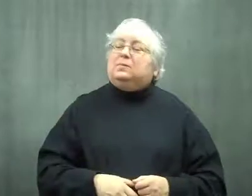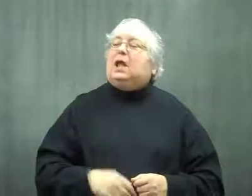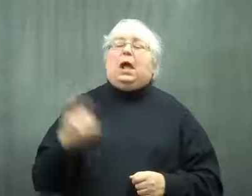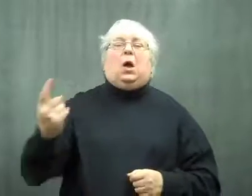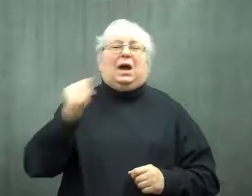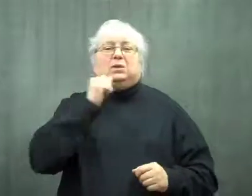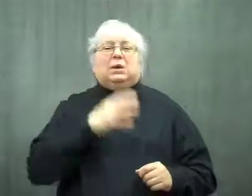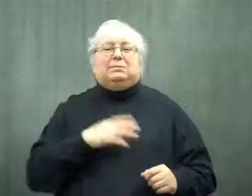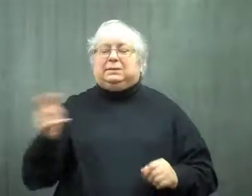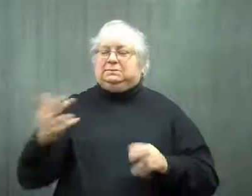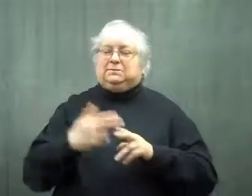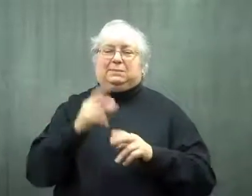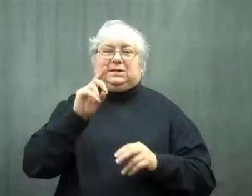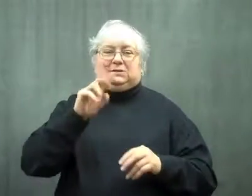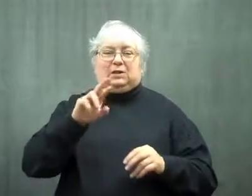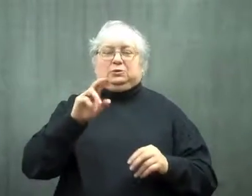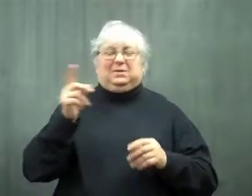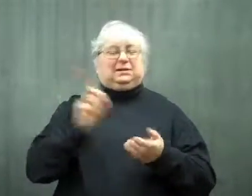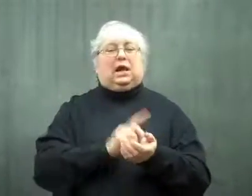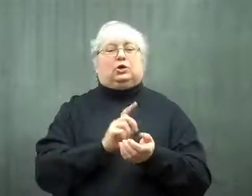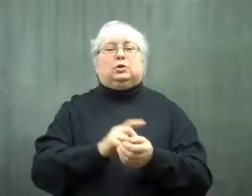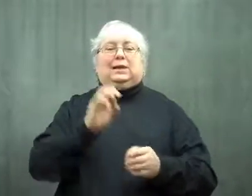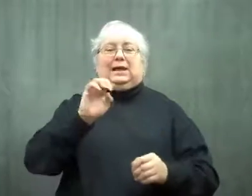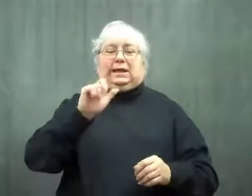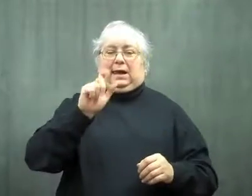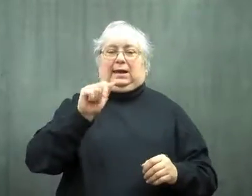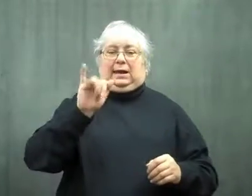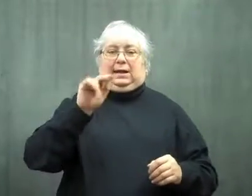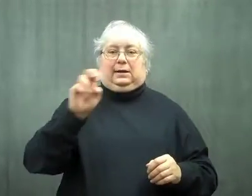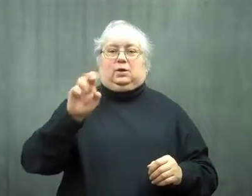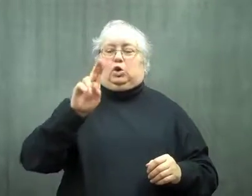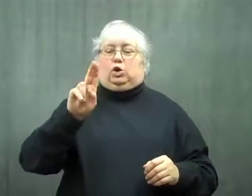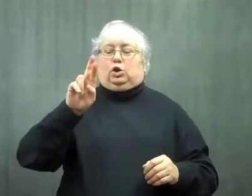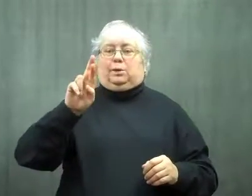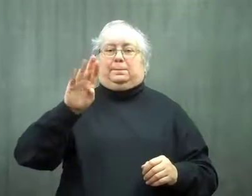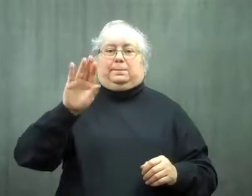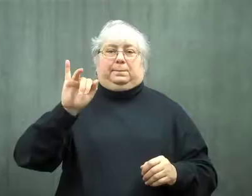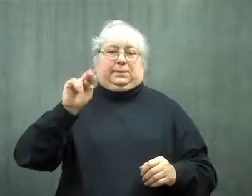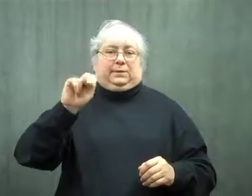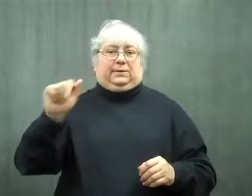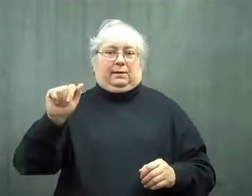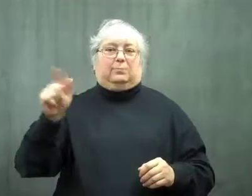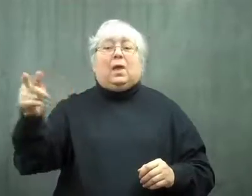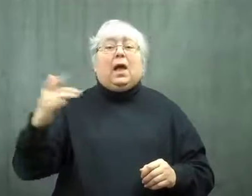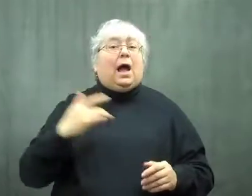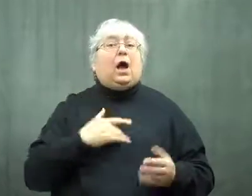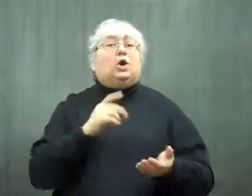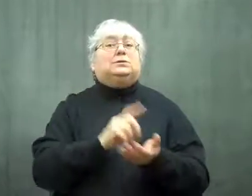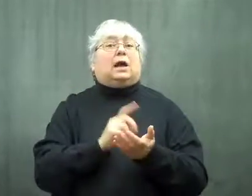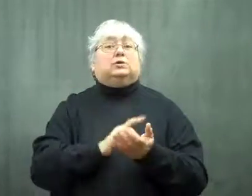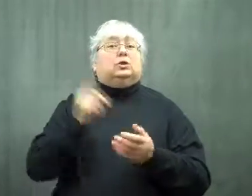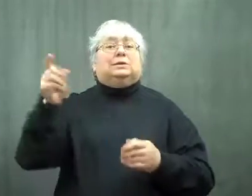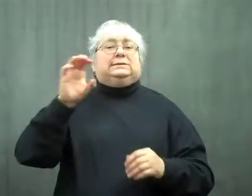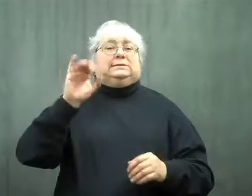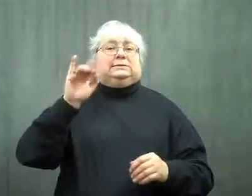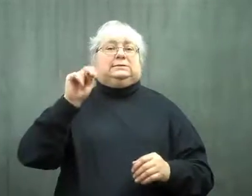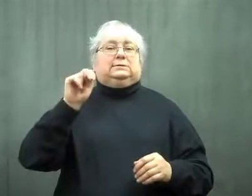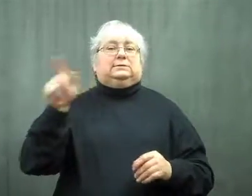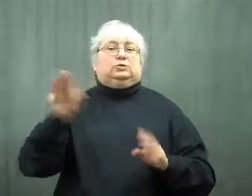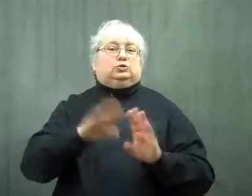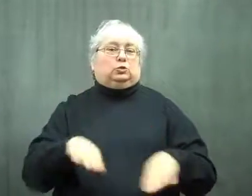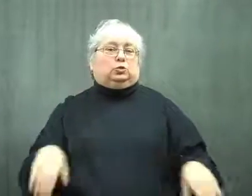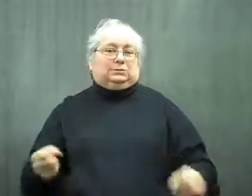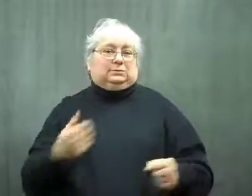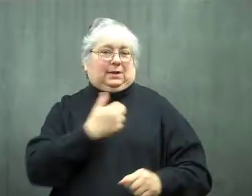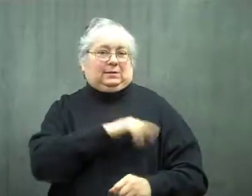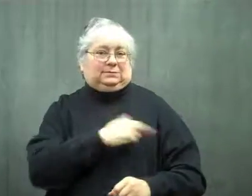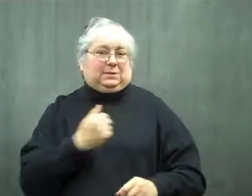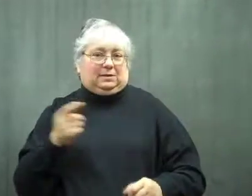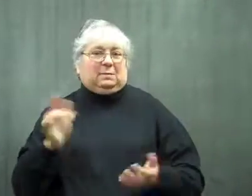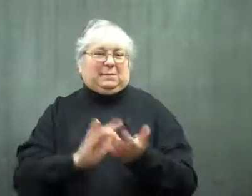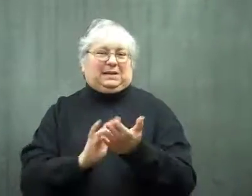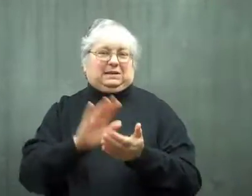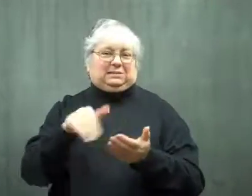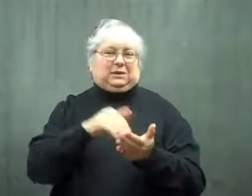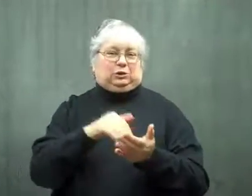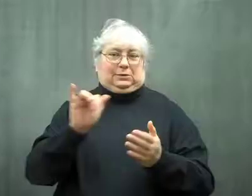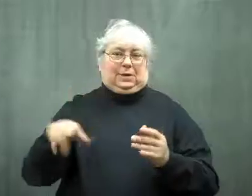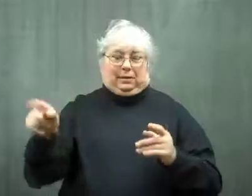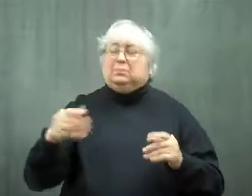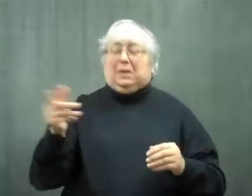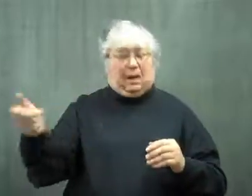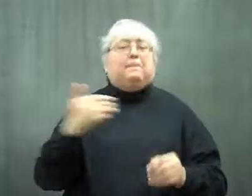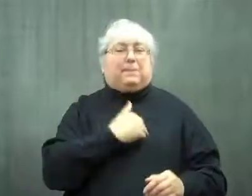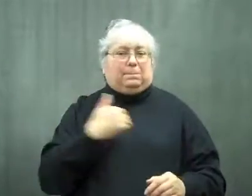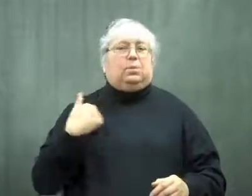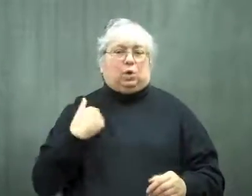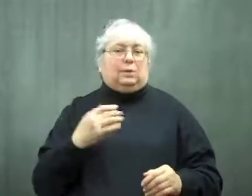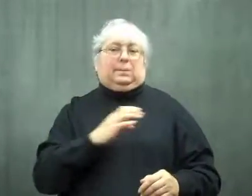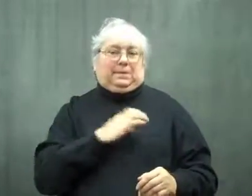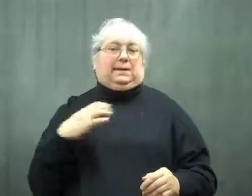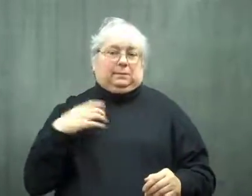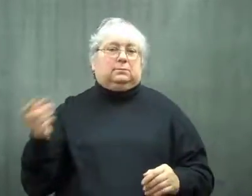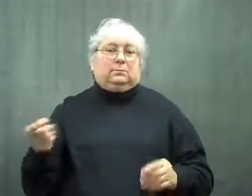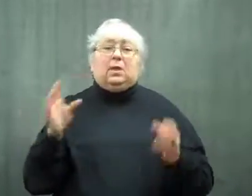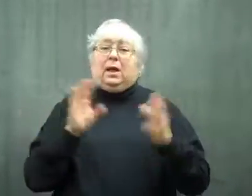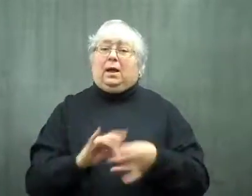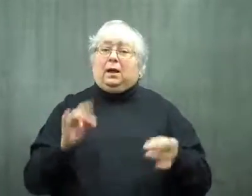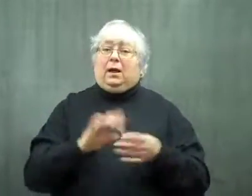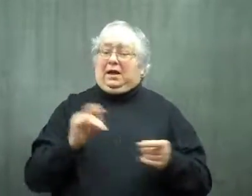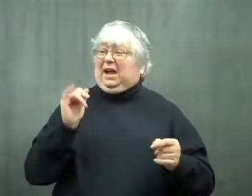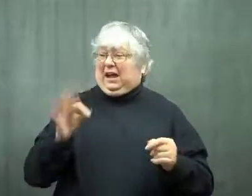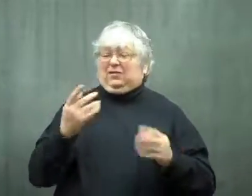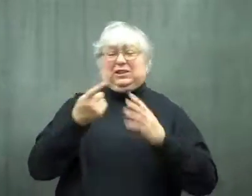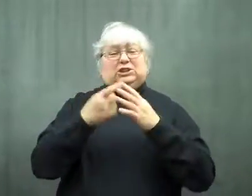Dr. Elaine Urbina is a cardiologist at the Cincinnati Children's Medical Center.